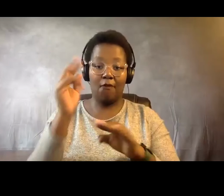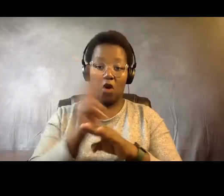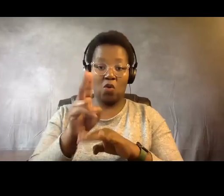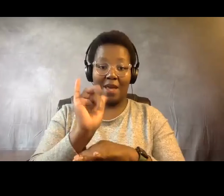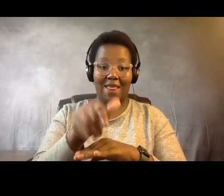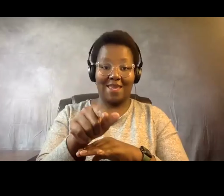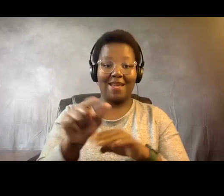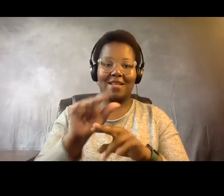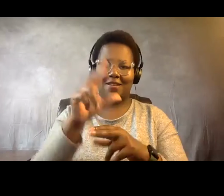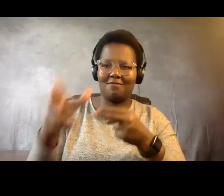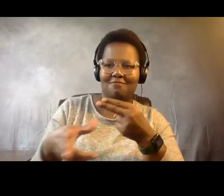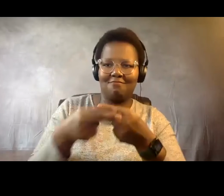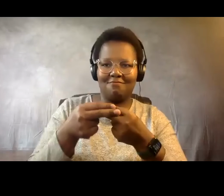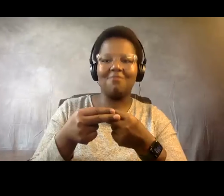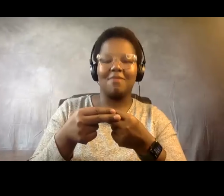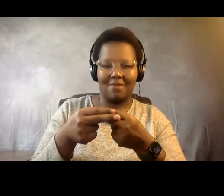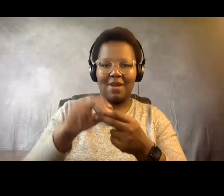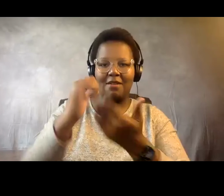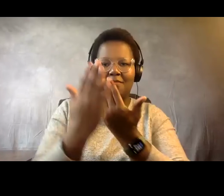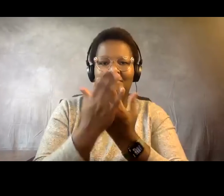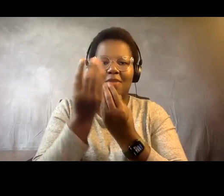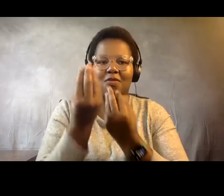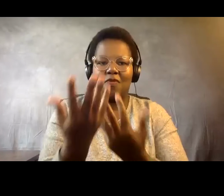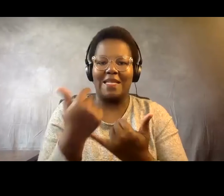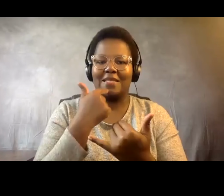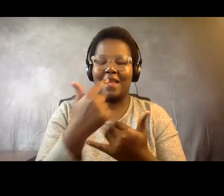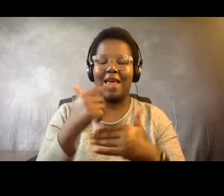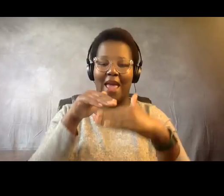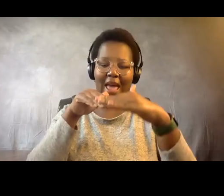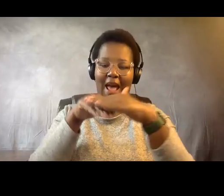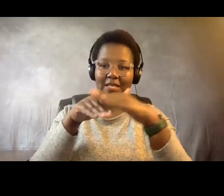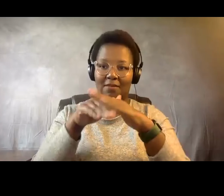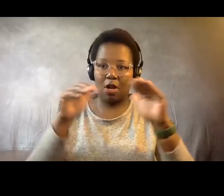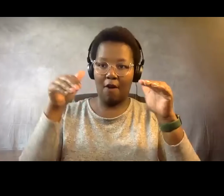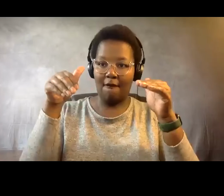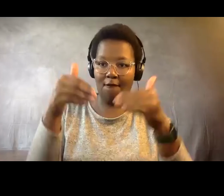team at Microsoft that is called Accessibility Focus Order that will help you to do exactly